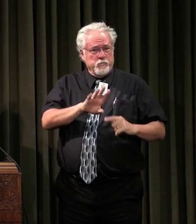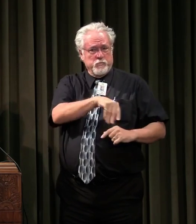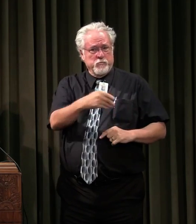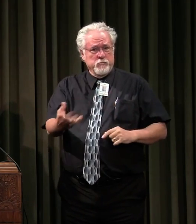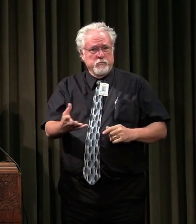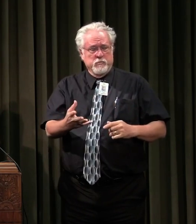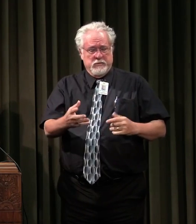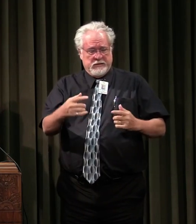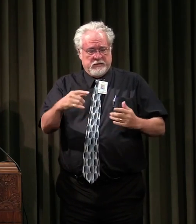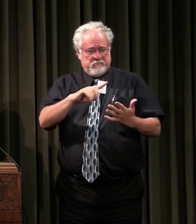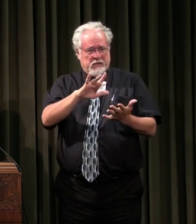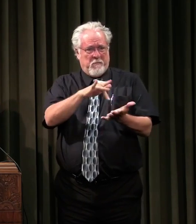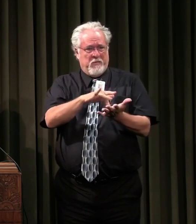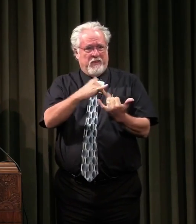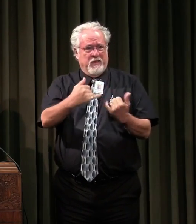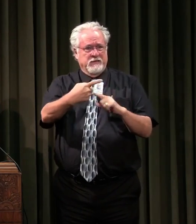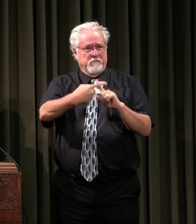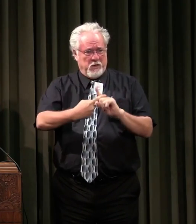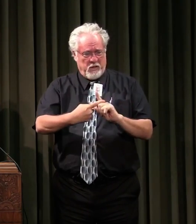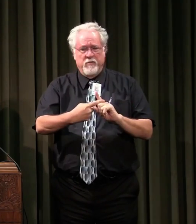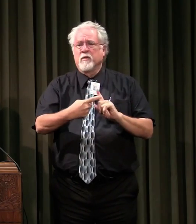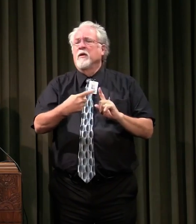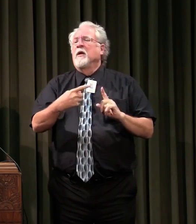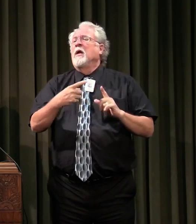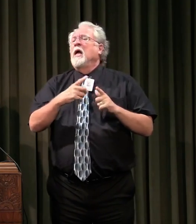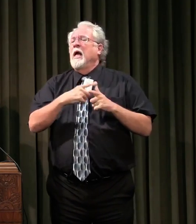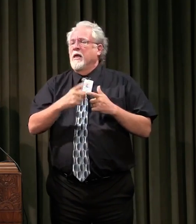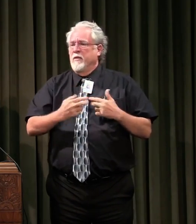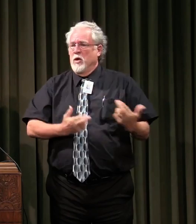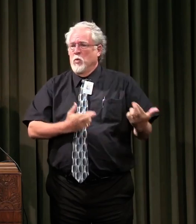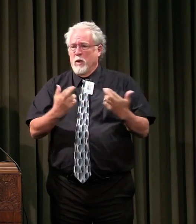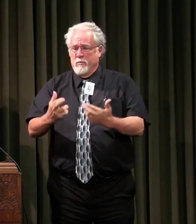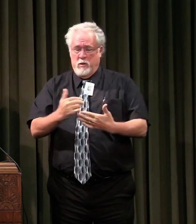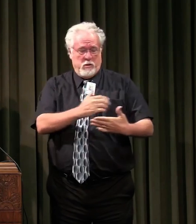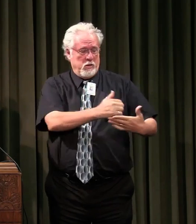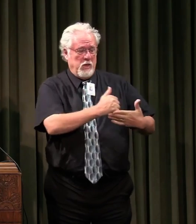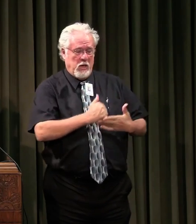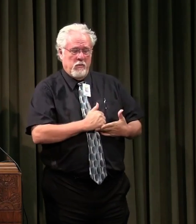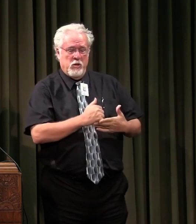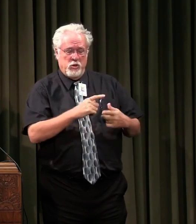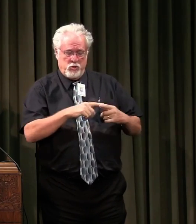this month and those recommendations will assist me in crafting an agenda